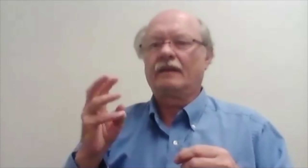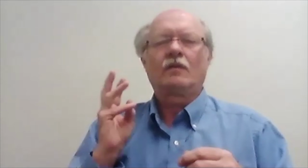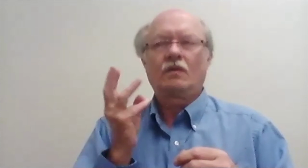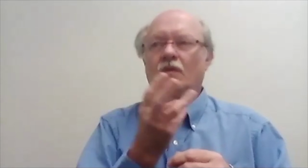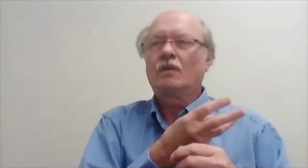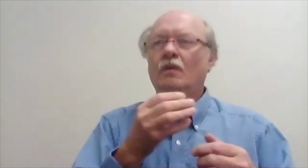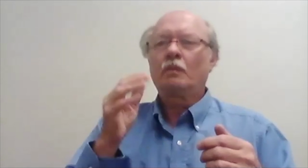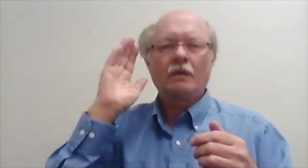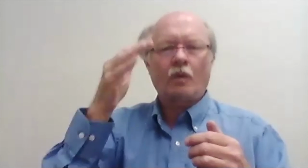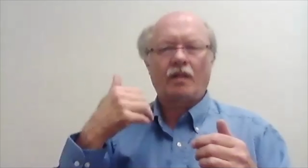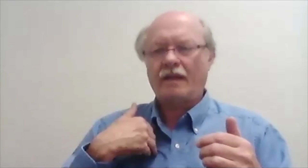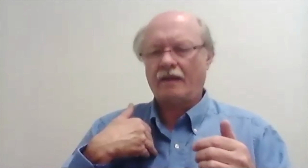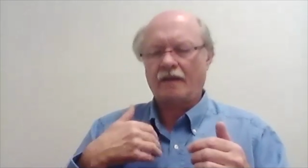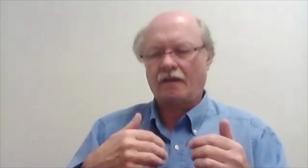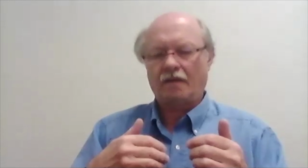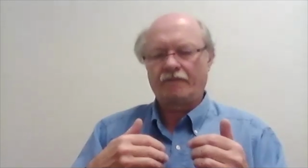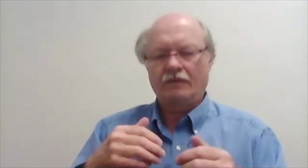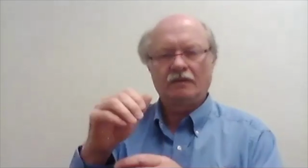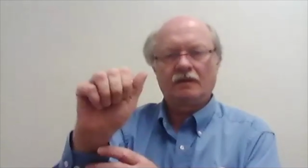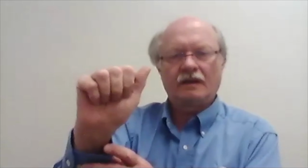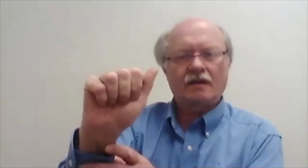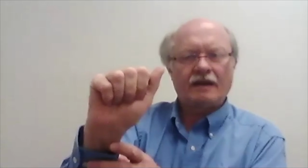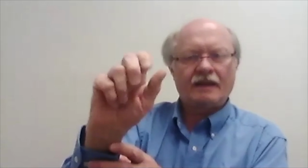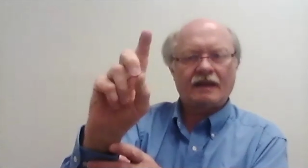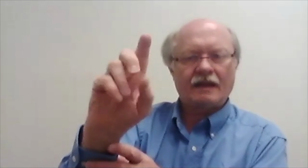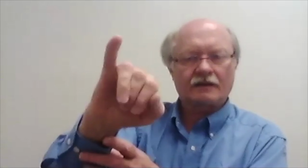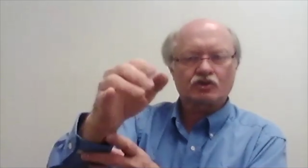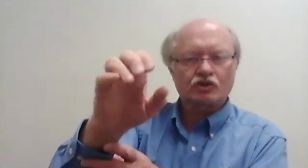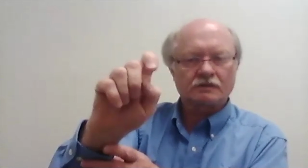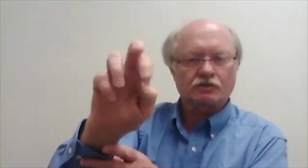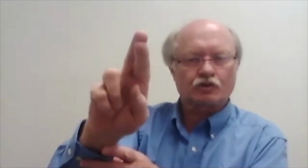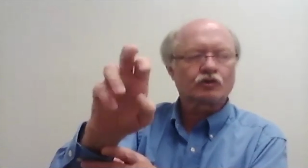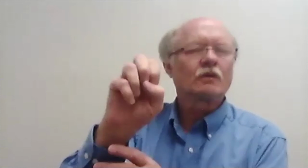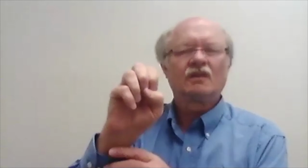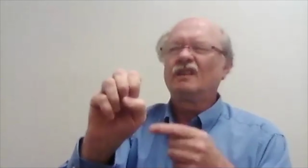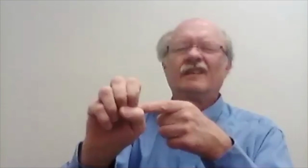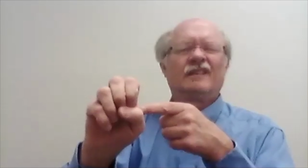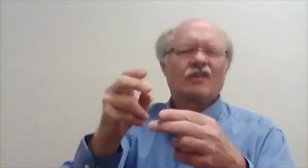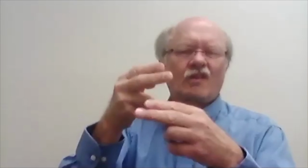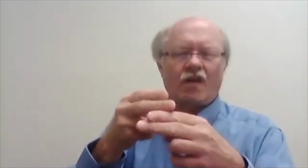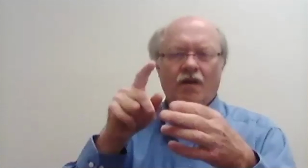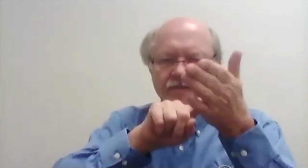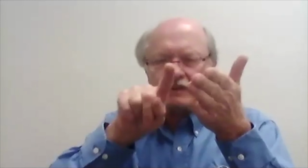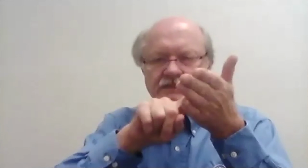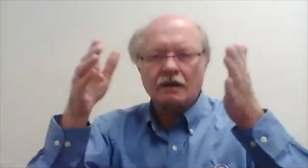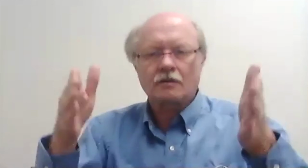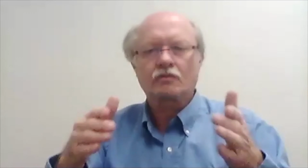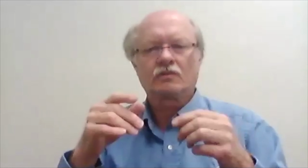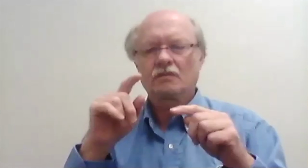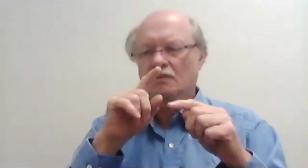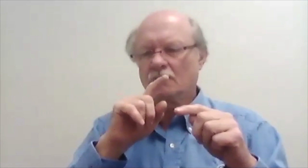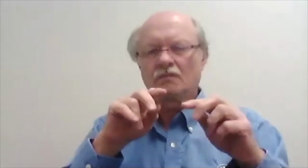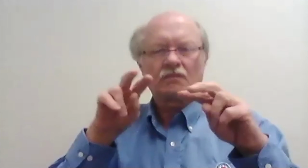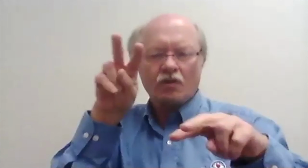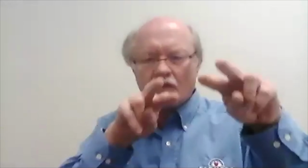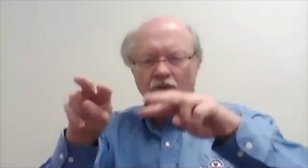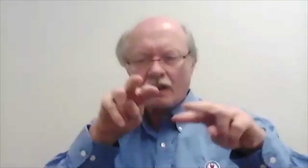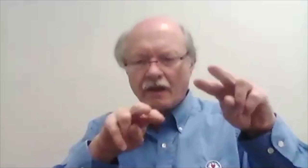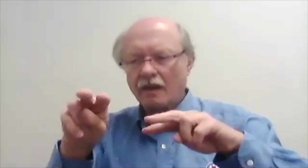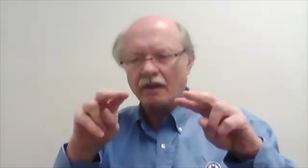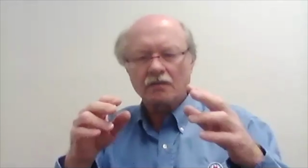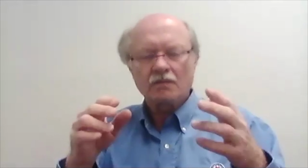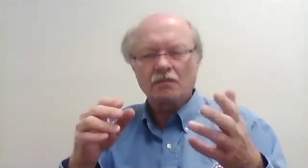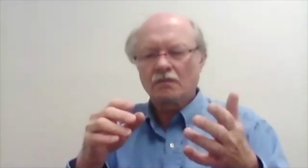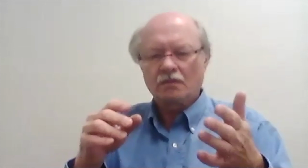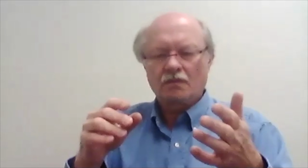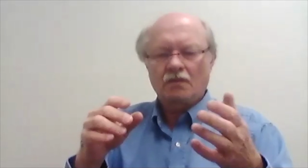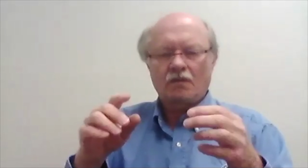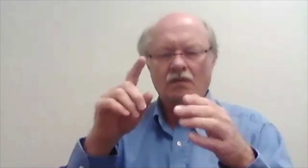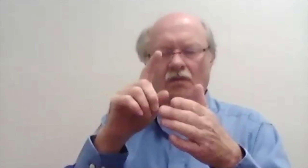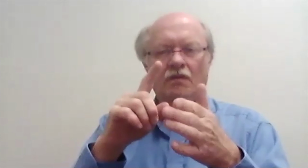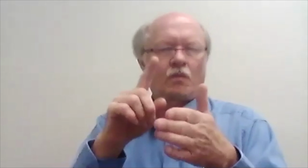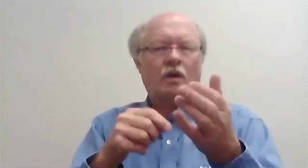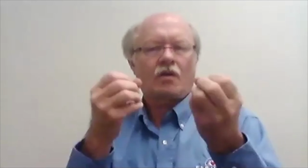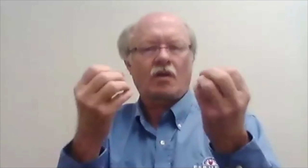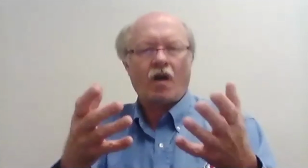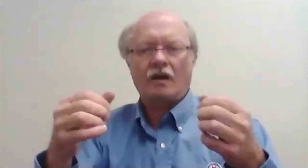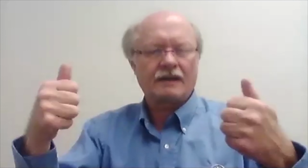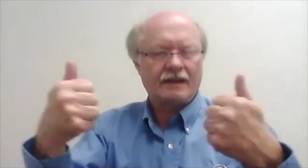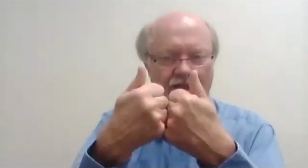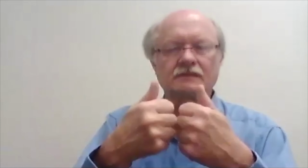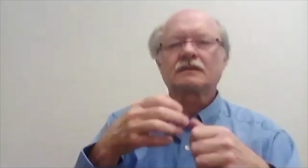After this we will have an adjuster, basically they're like an investigator, they will take a look at what happened.